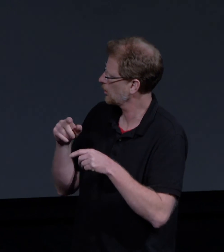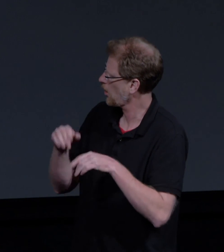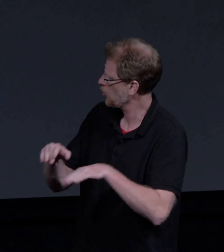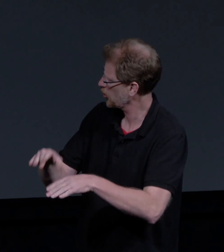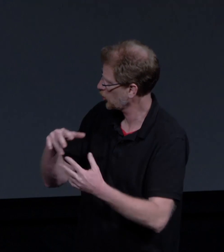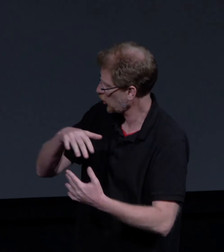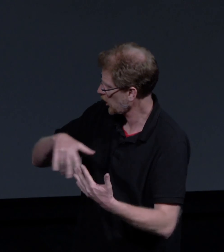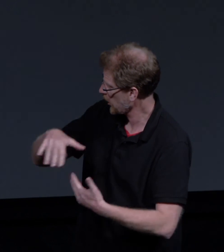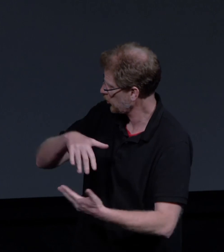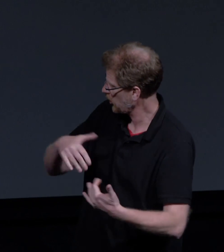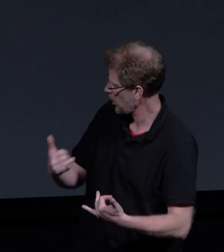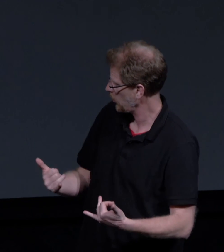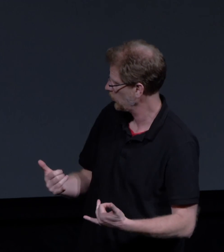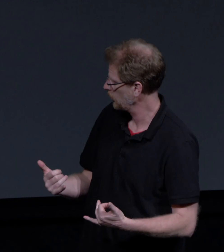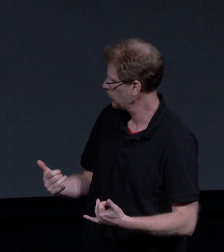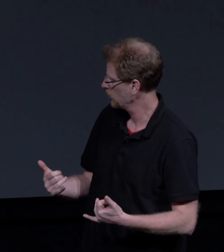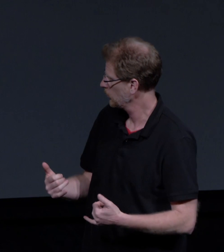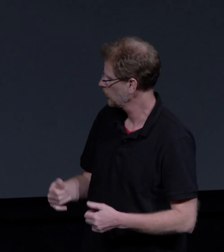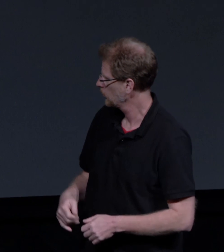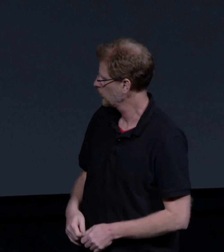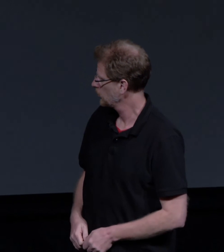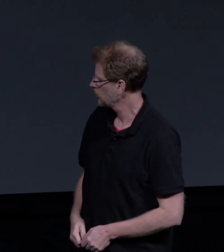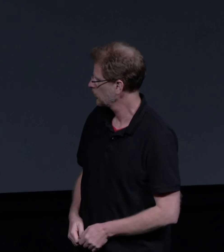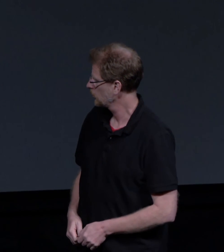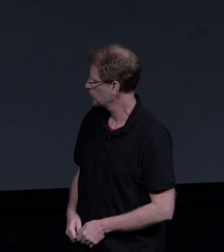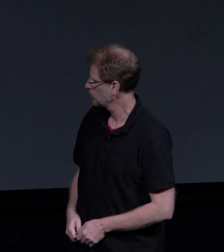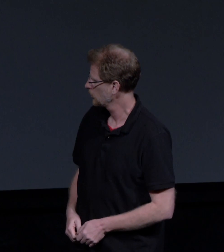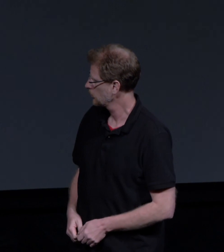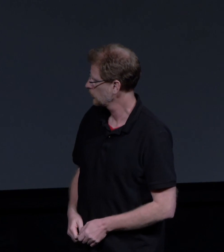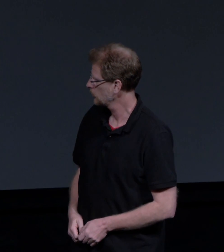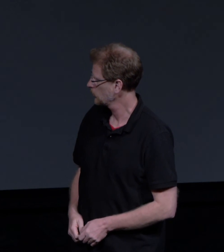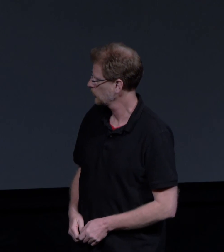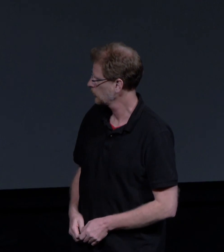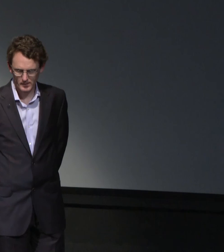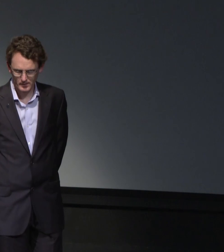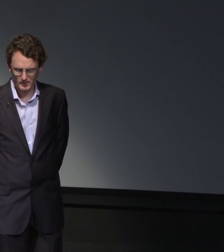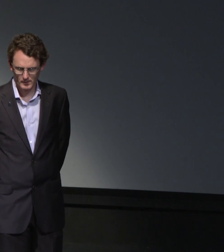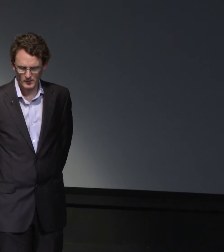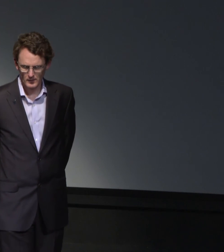So, are we now looking at some of the changes in ocean currents